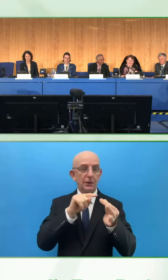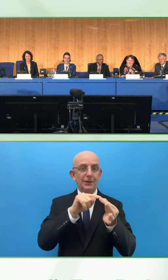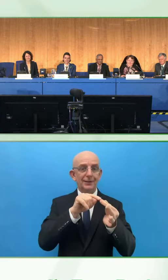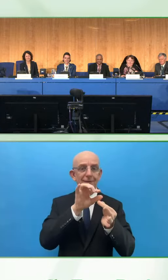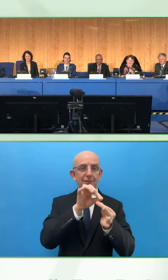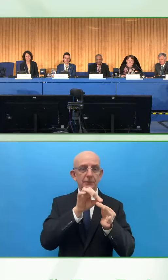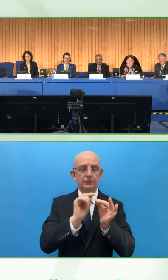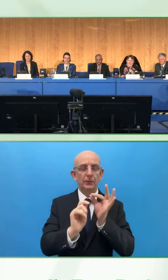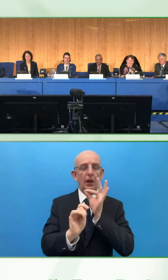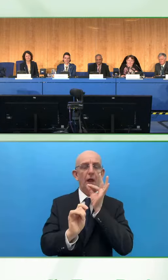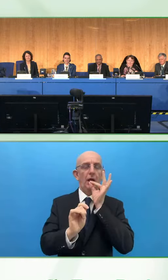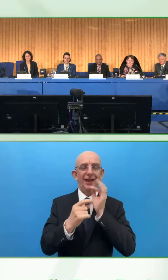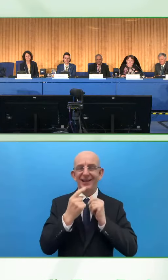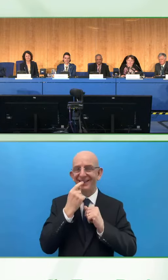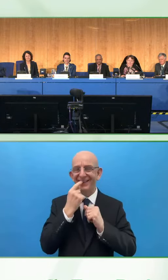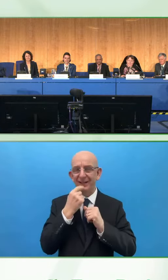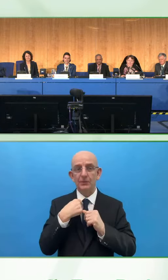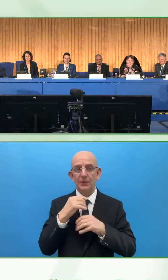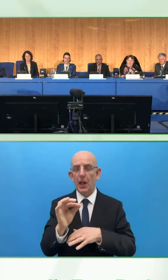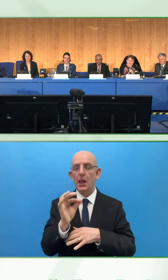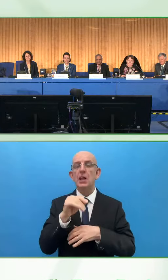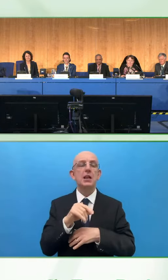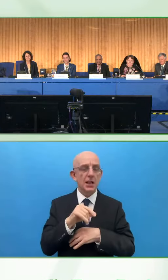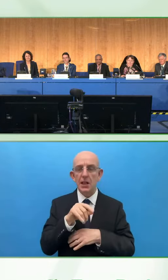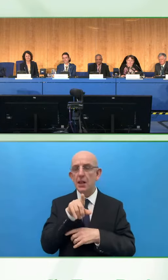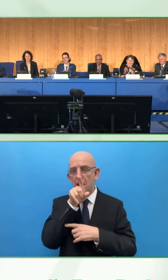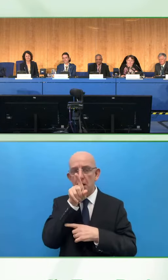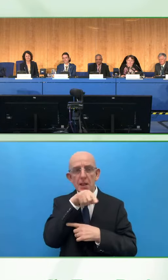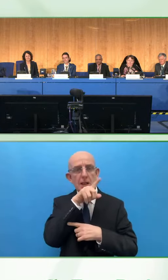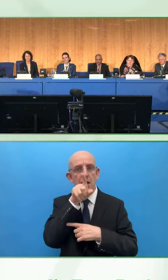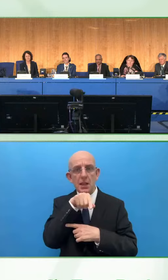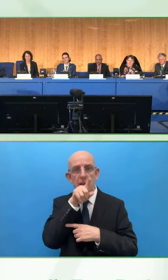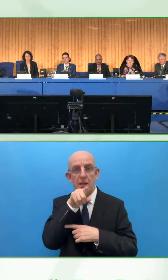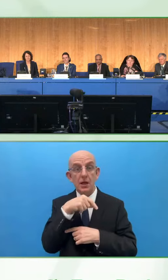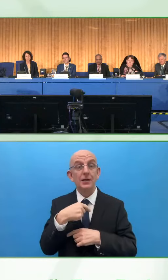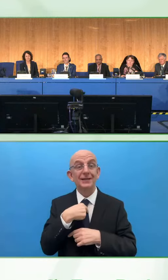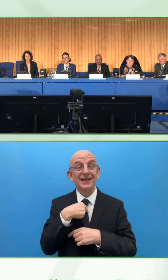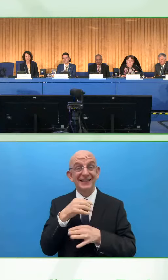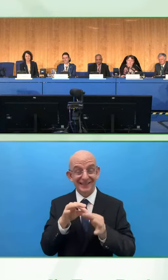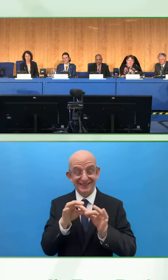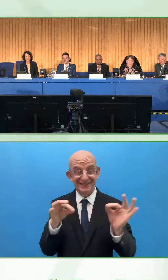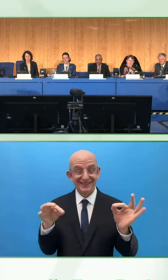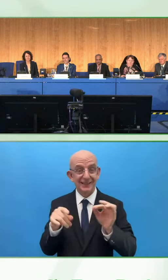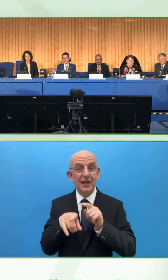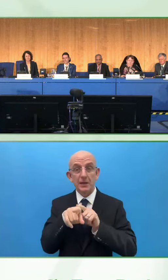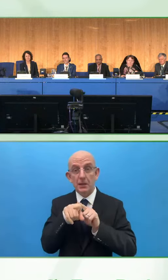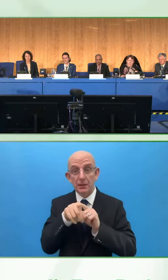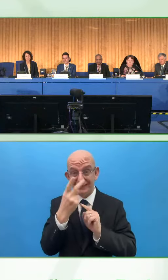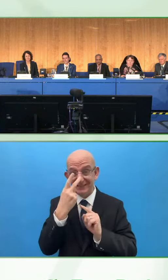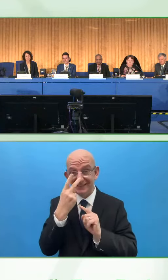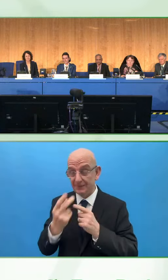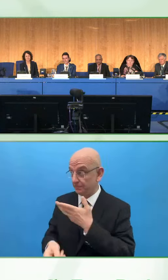At this end I have a piece of rubber tip that gives me extra grip.